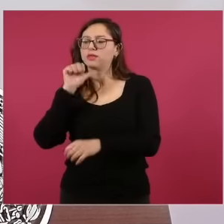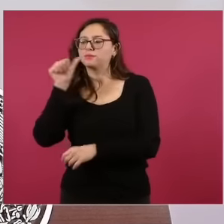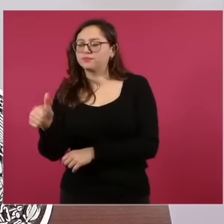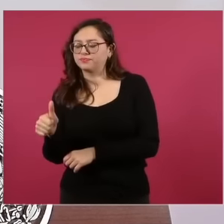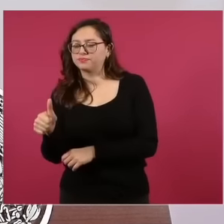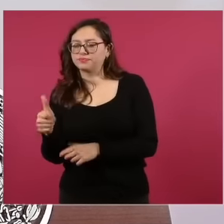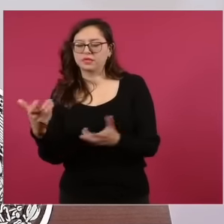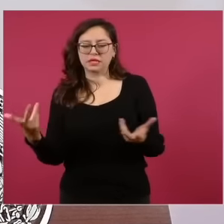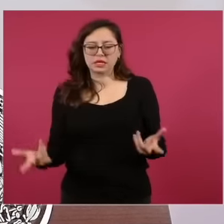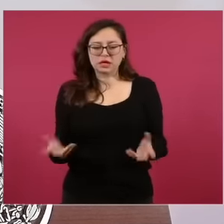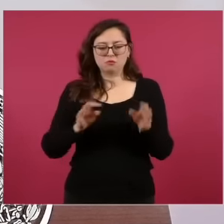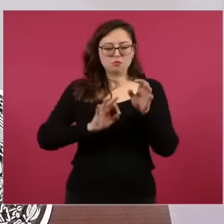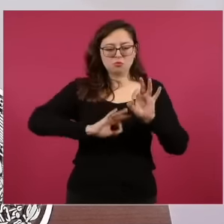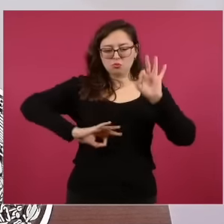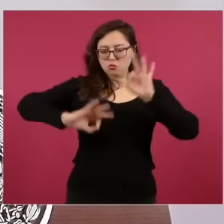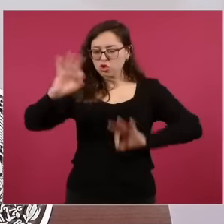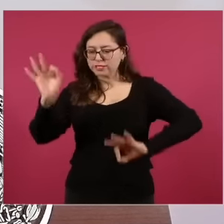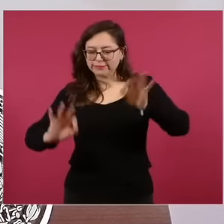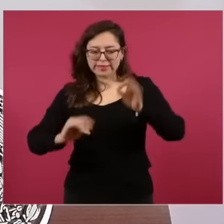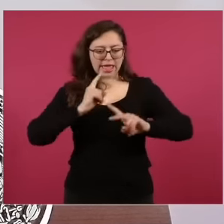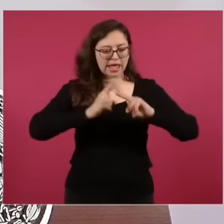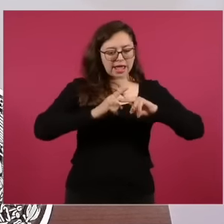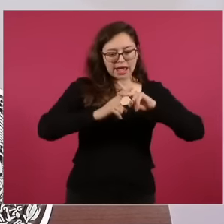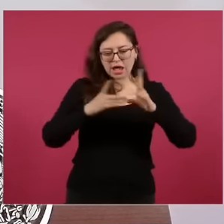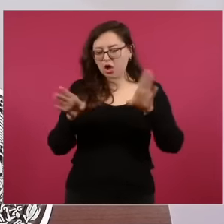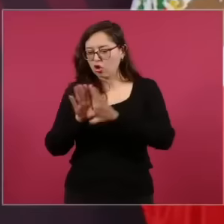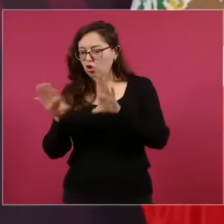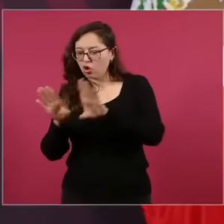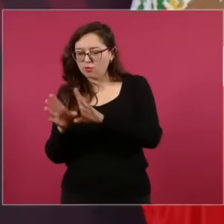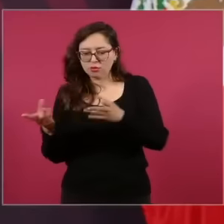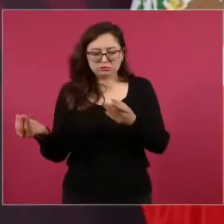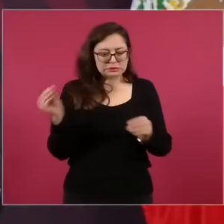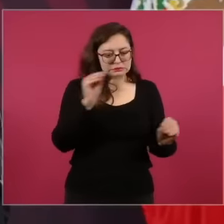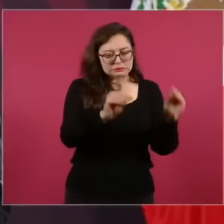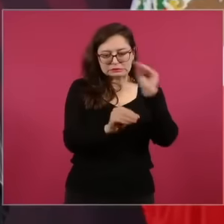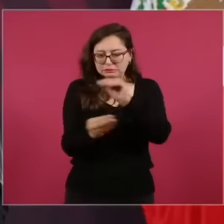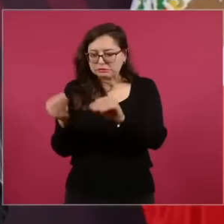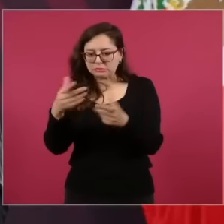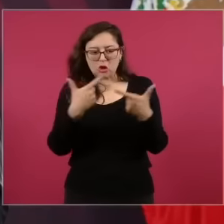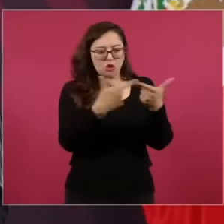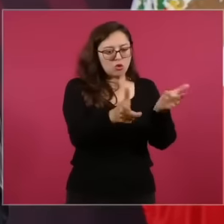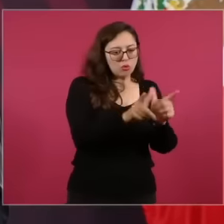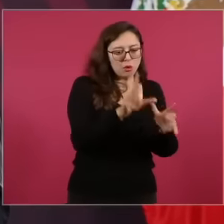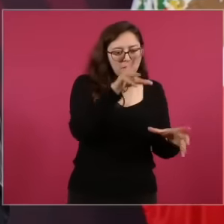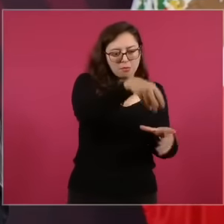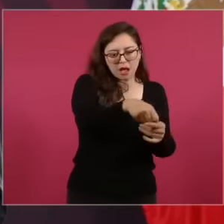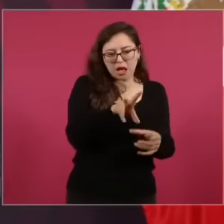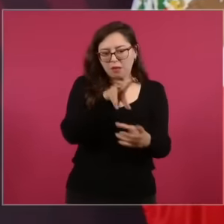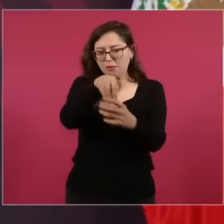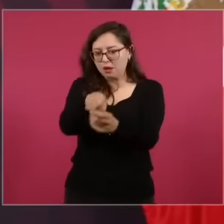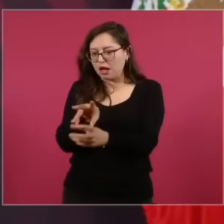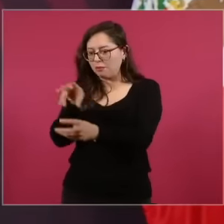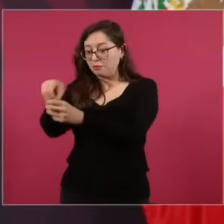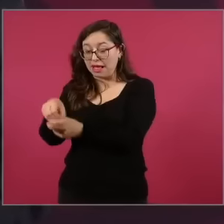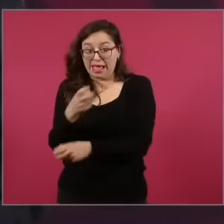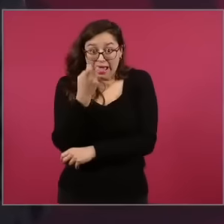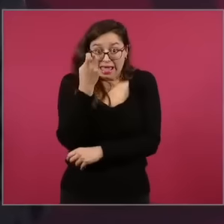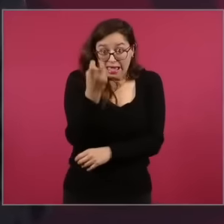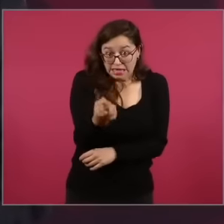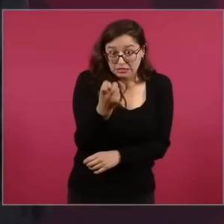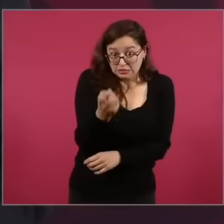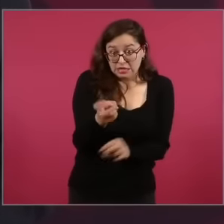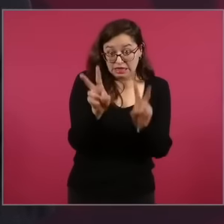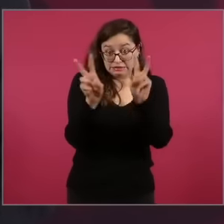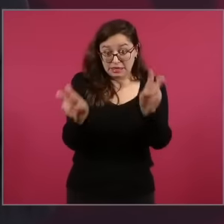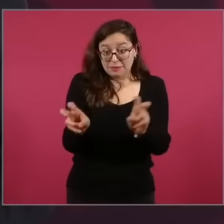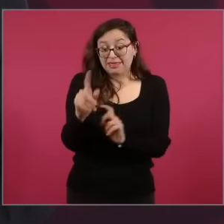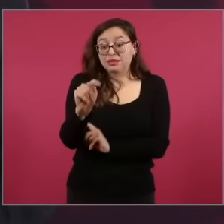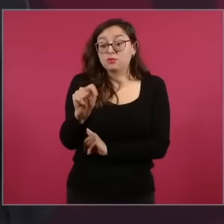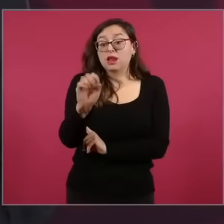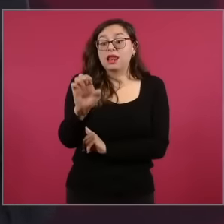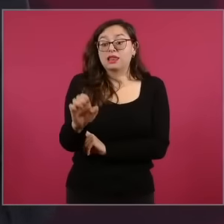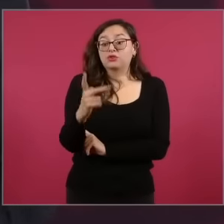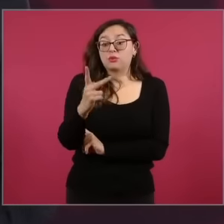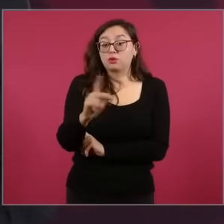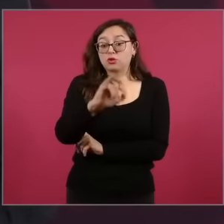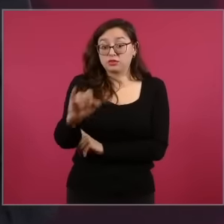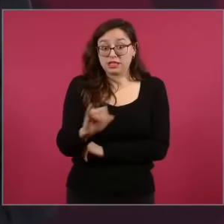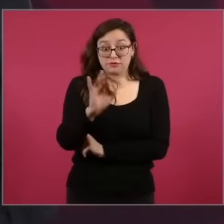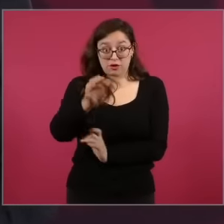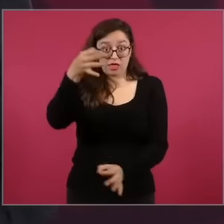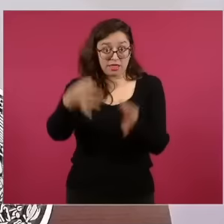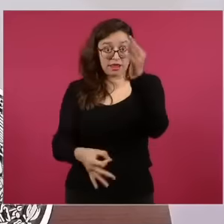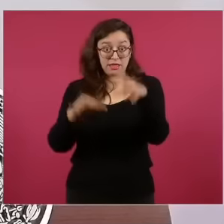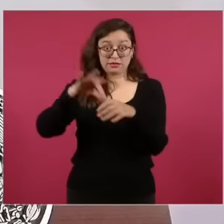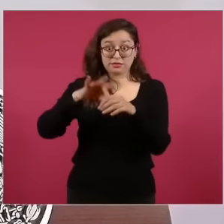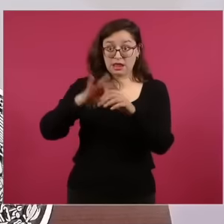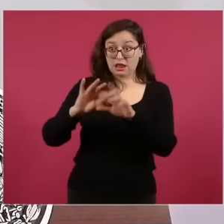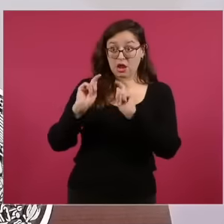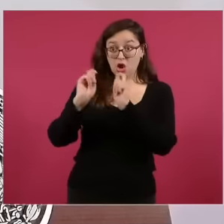they filed a challenge to the court to